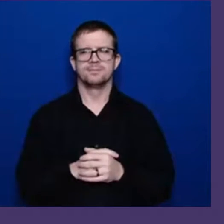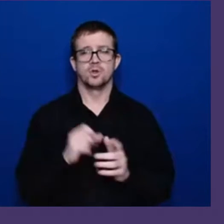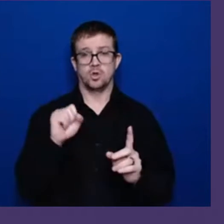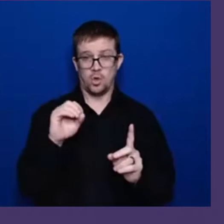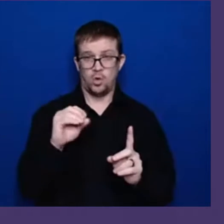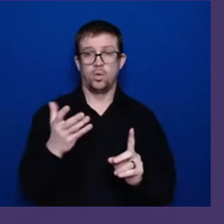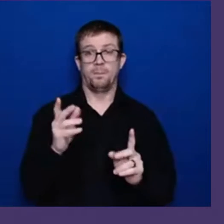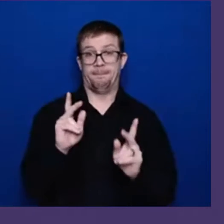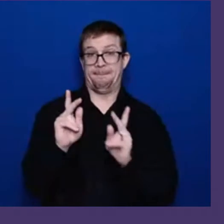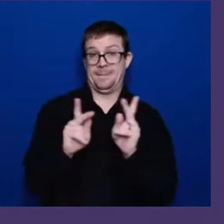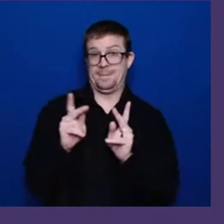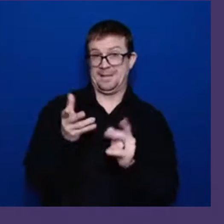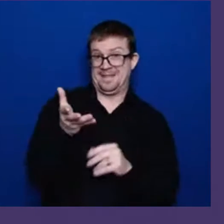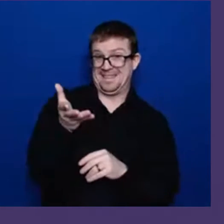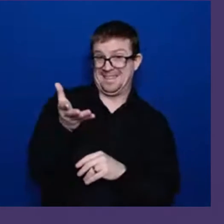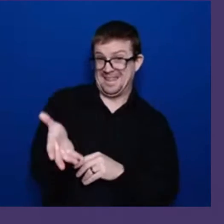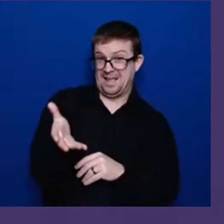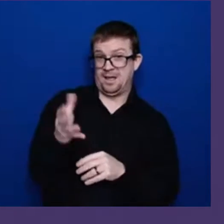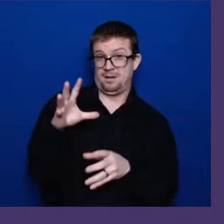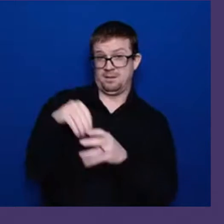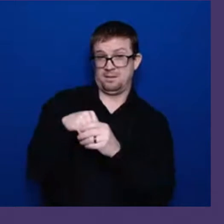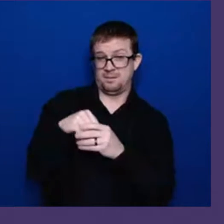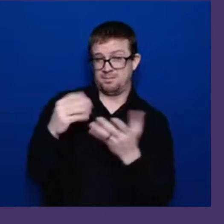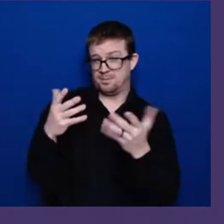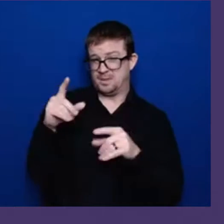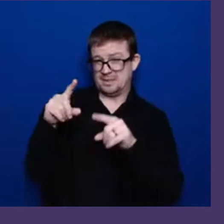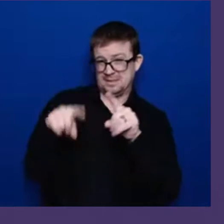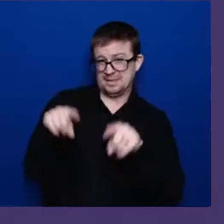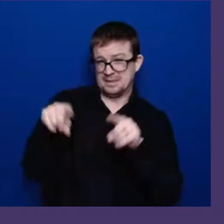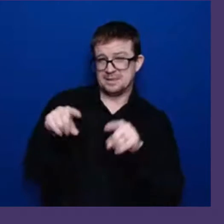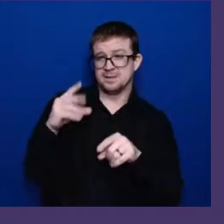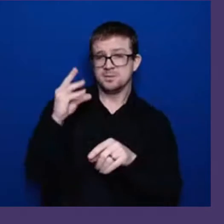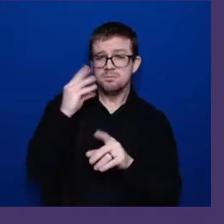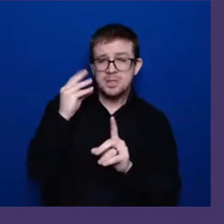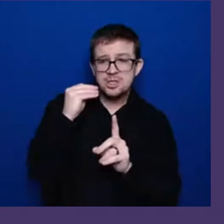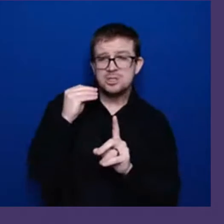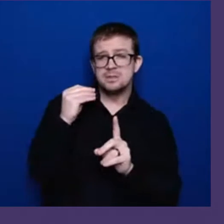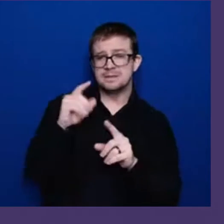experiences or have different relationships or have been exposed to different things,